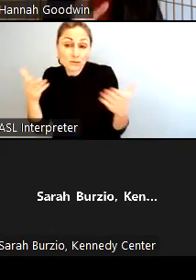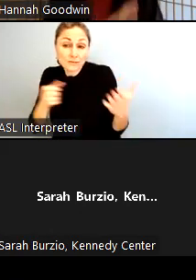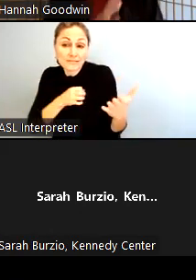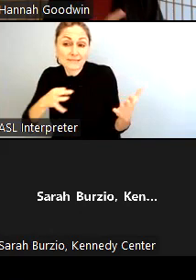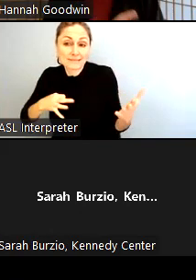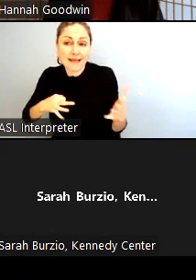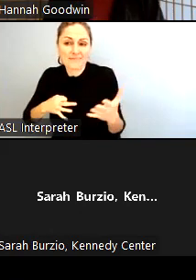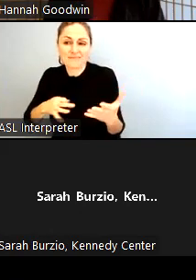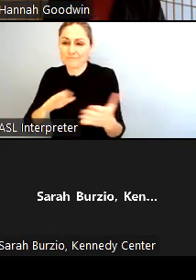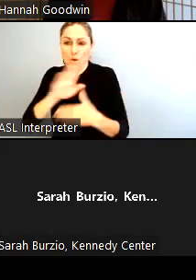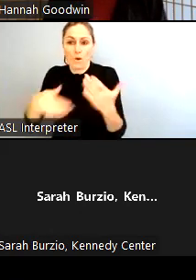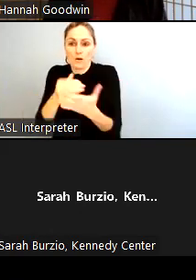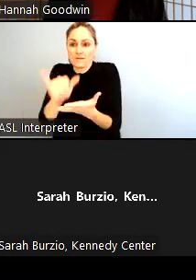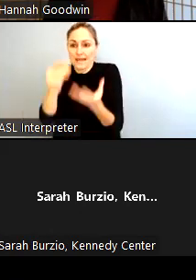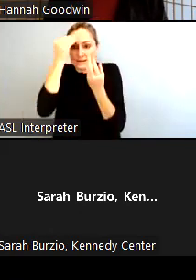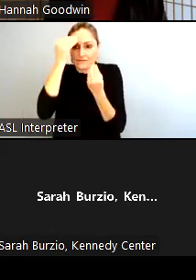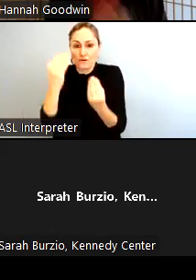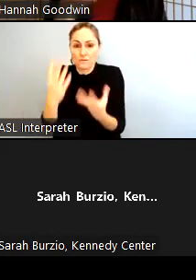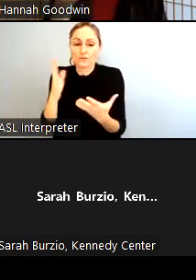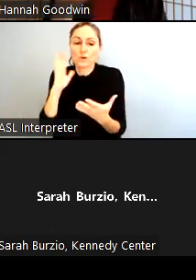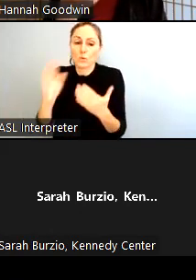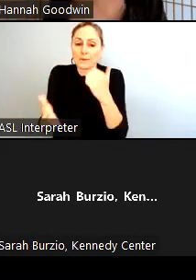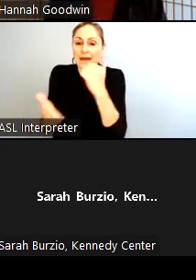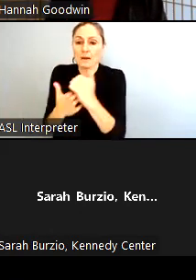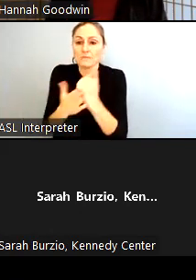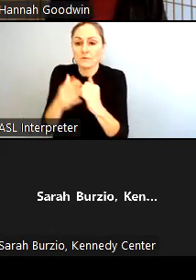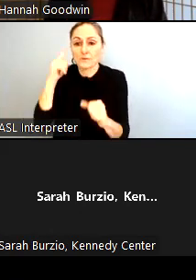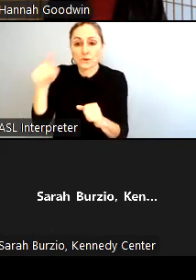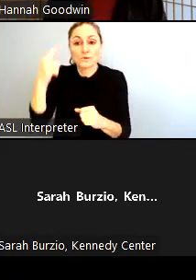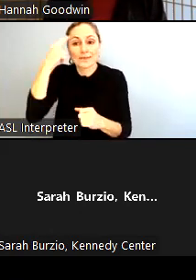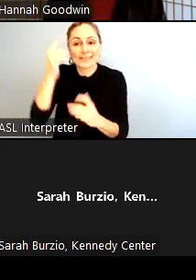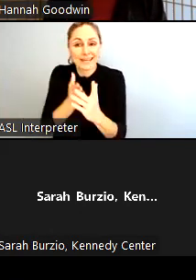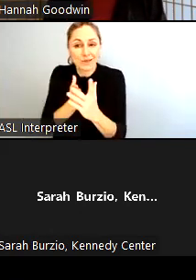All of that information will be helpful for you to think through your proposal.